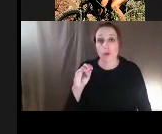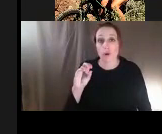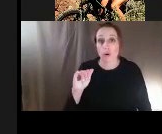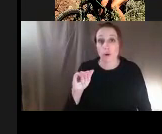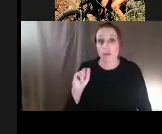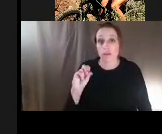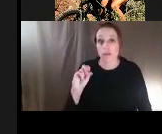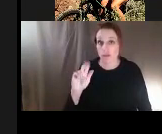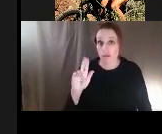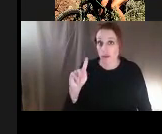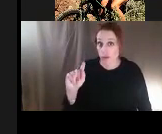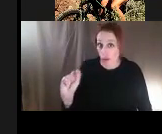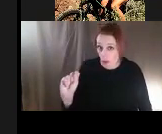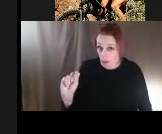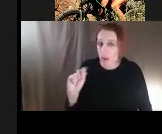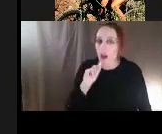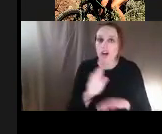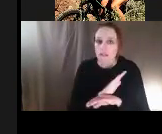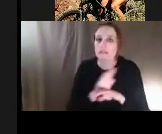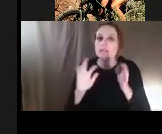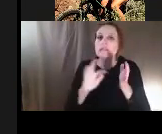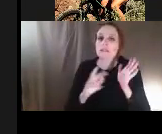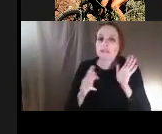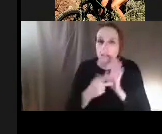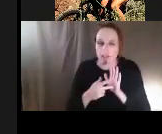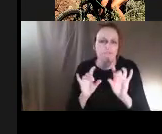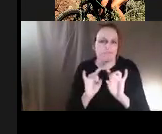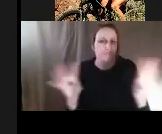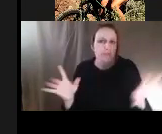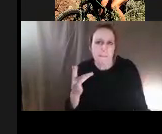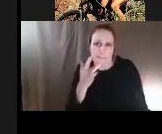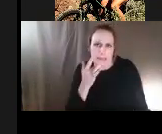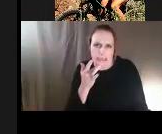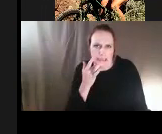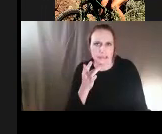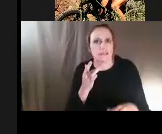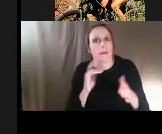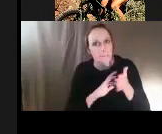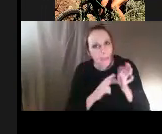They demonstrate an absolute bias and discrimination meant to cause harm and then that's